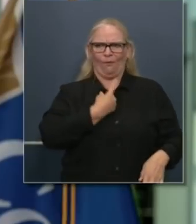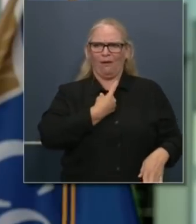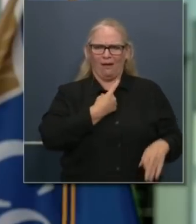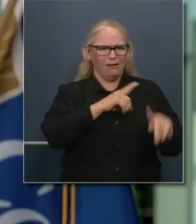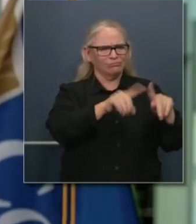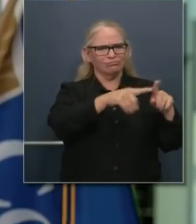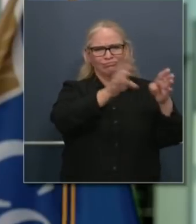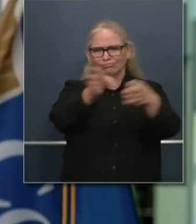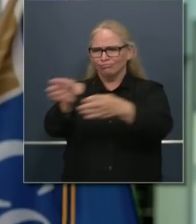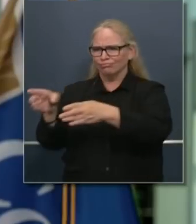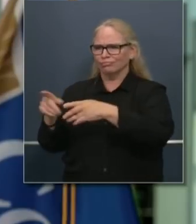LET'S LISTEN IN.